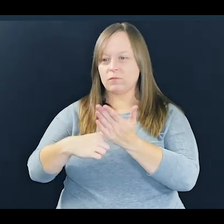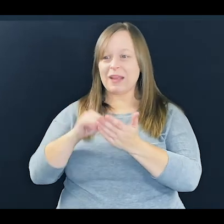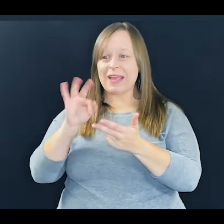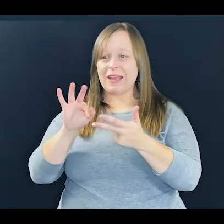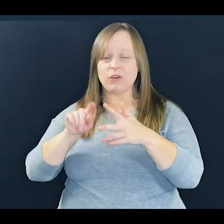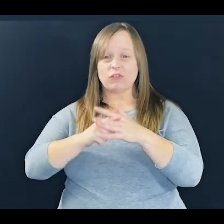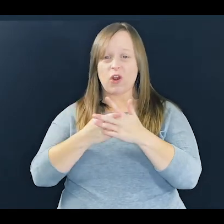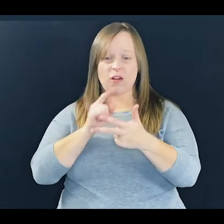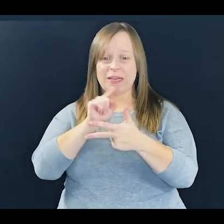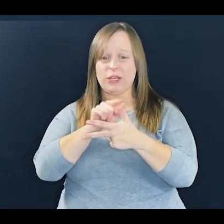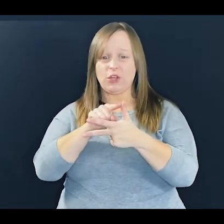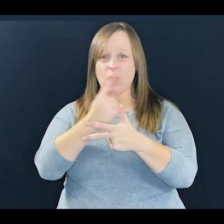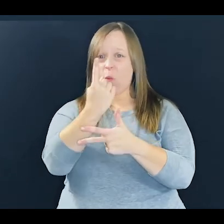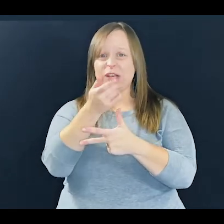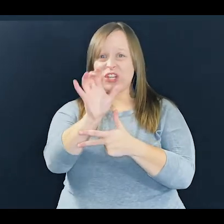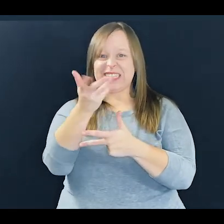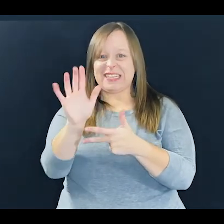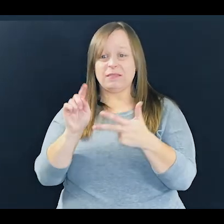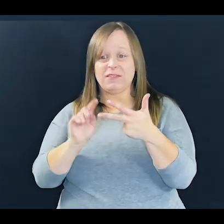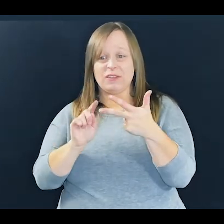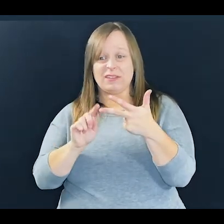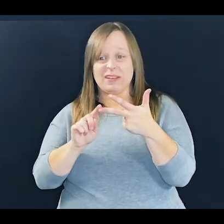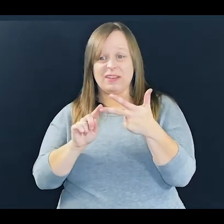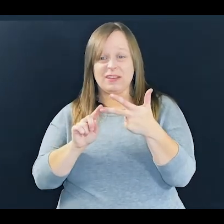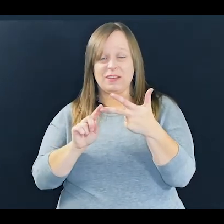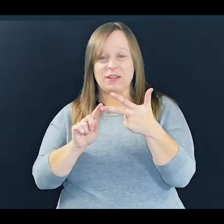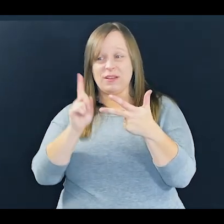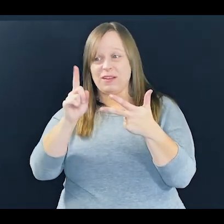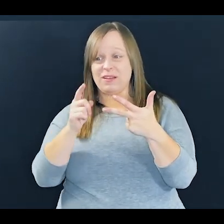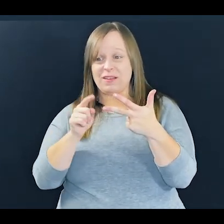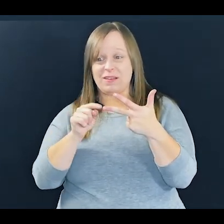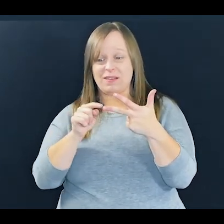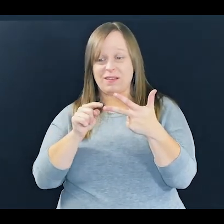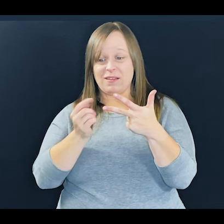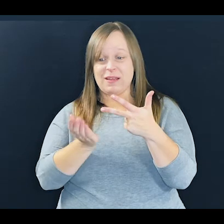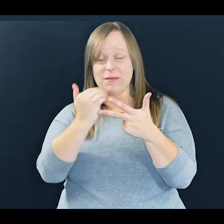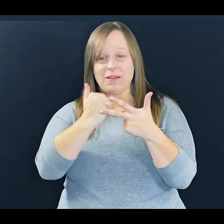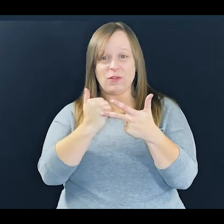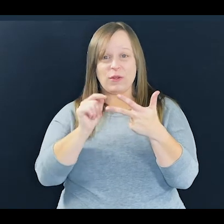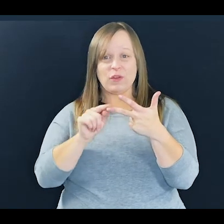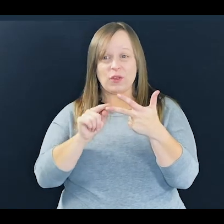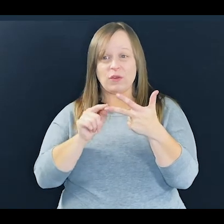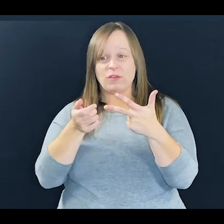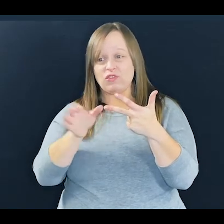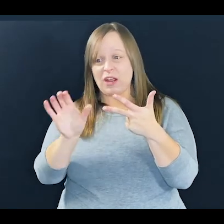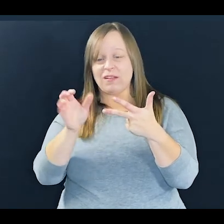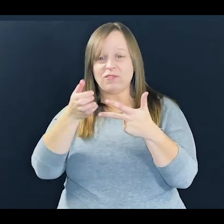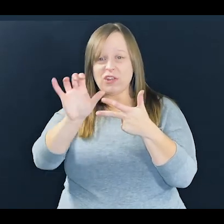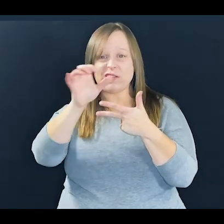If you start with impartial hearing, you only get one chance. If you start with the administrative review, you can have up to three chances.